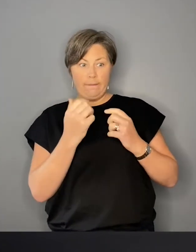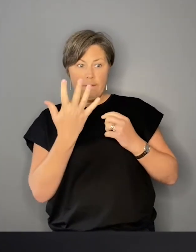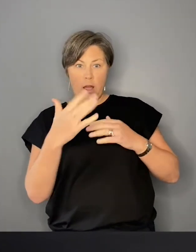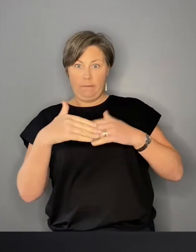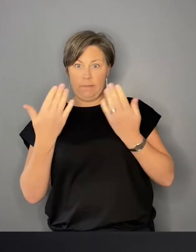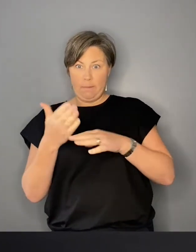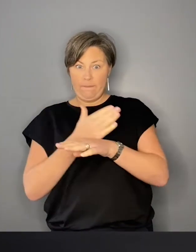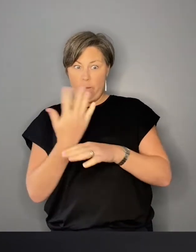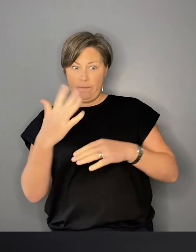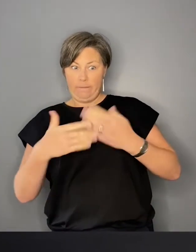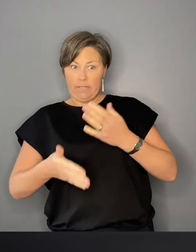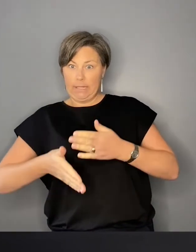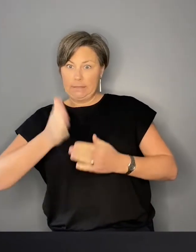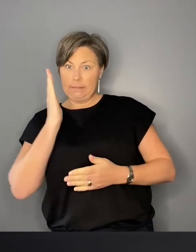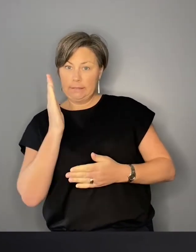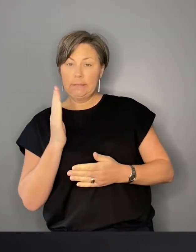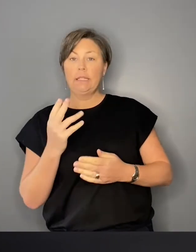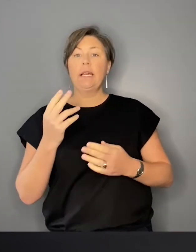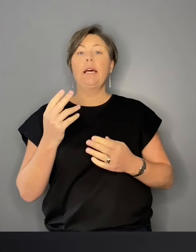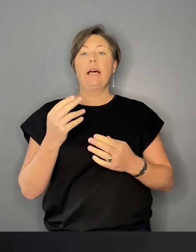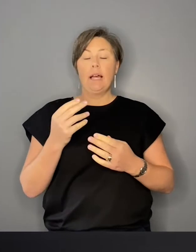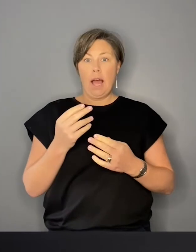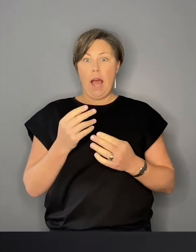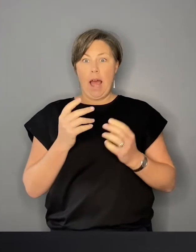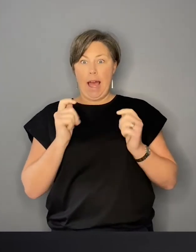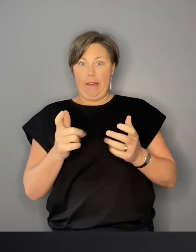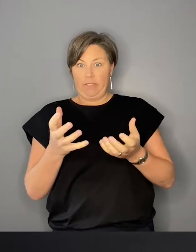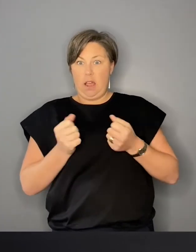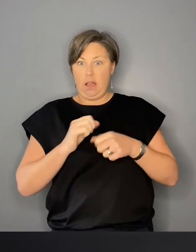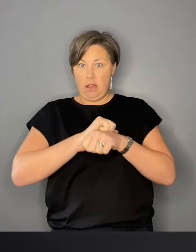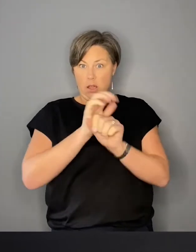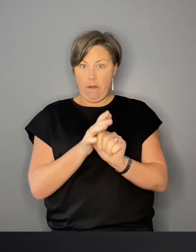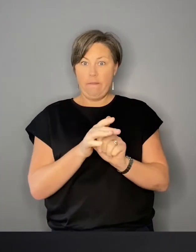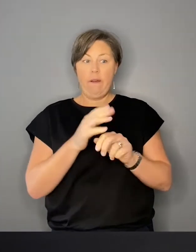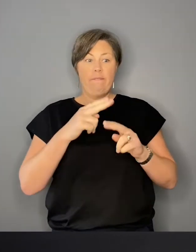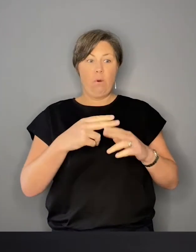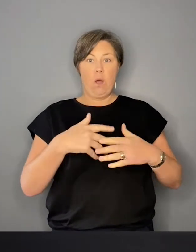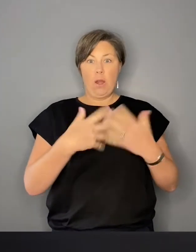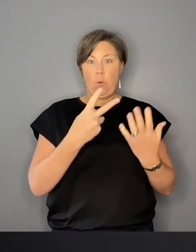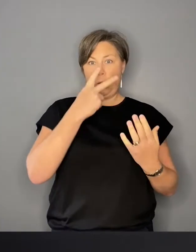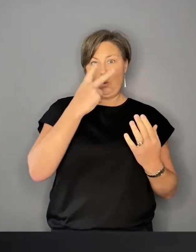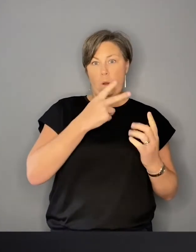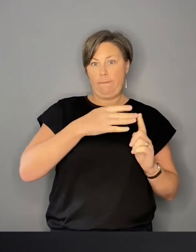starting in children and adults aged 12 years or older with mild to moderate COVID-19 symptoms who are at risk of progressing to severe disease.